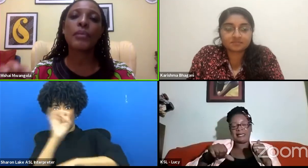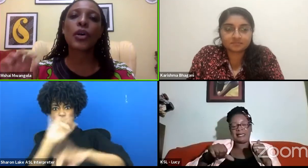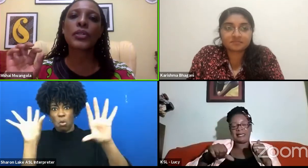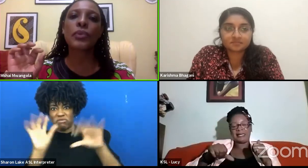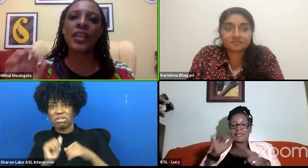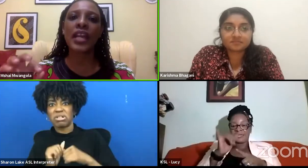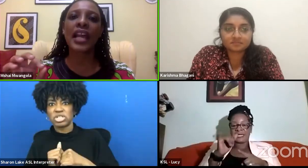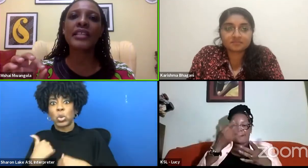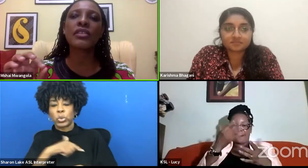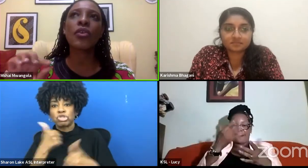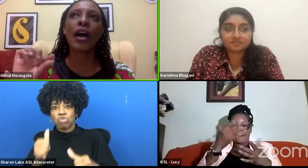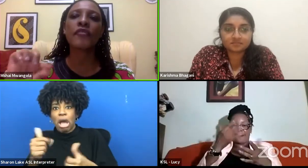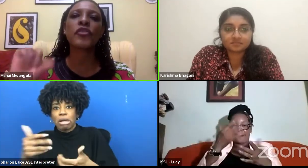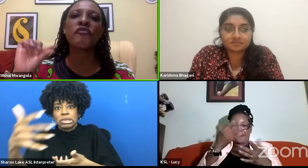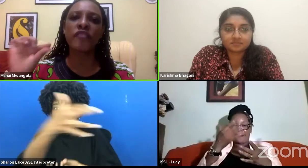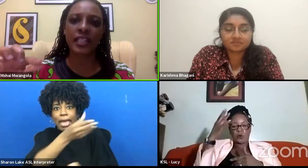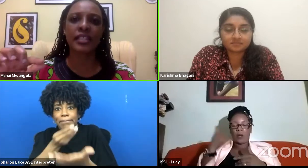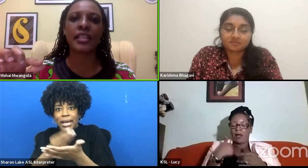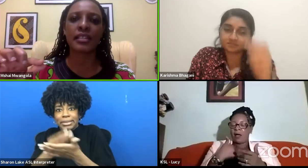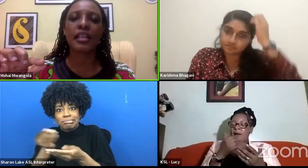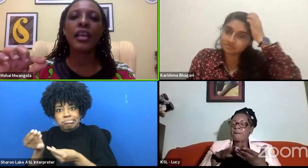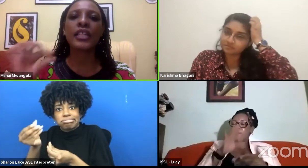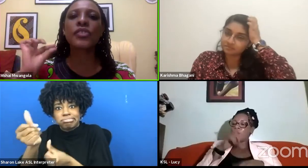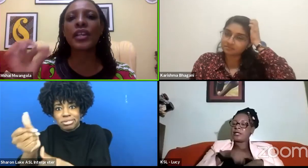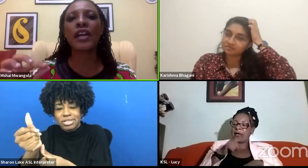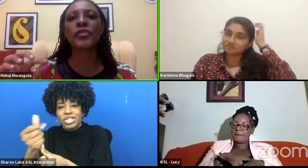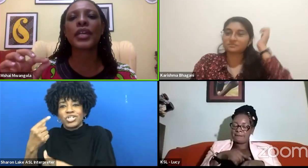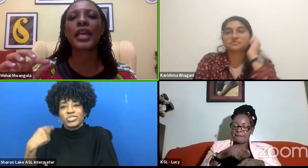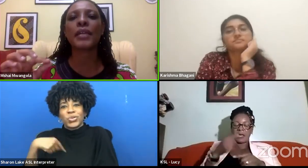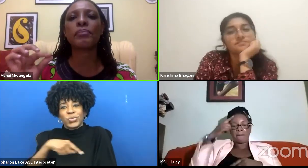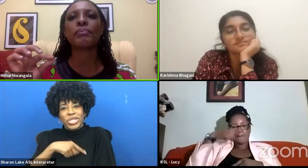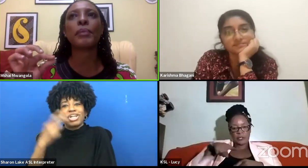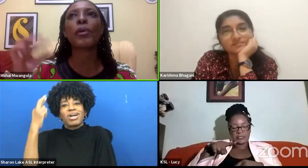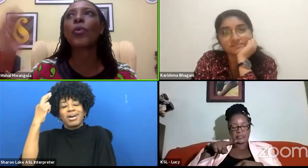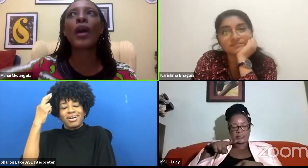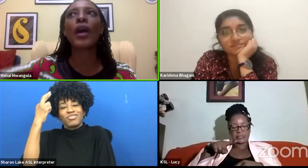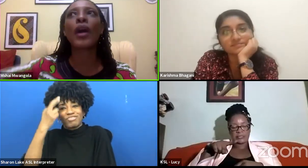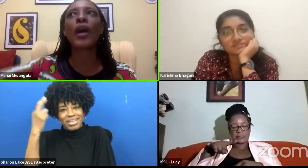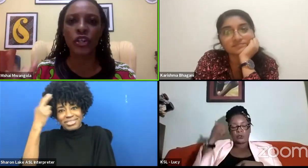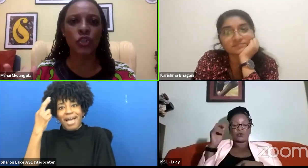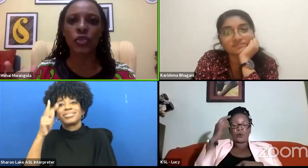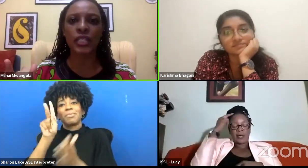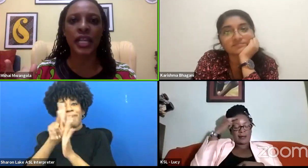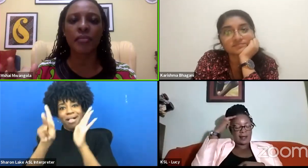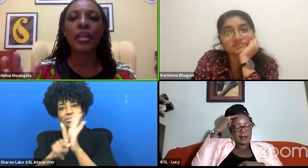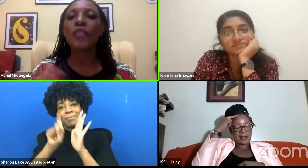because we realized you have to fix this. It's not enough to get people who come in for a short time